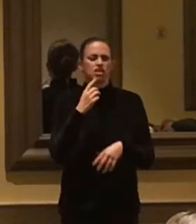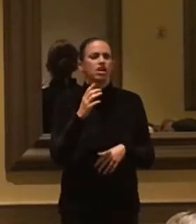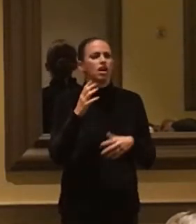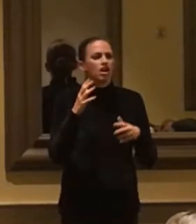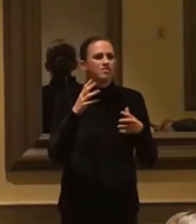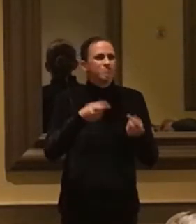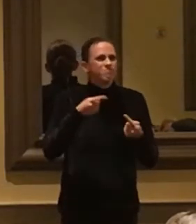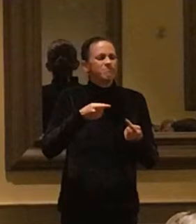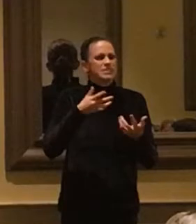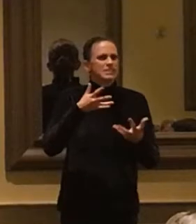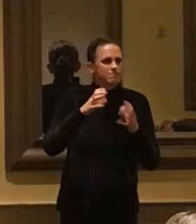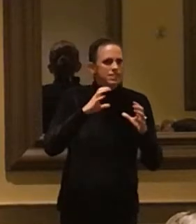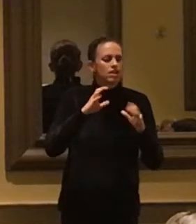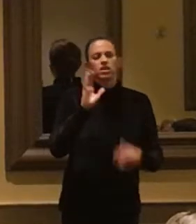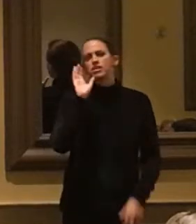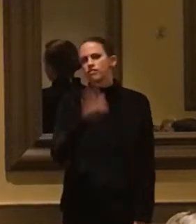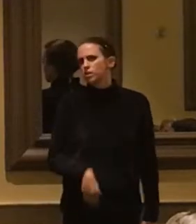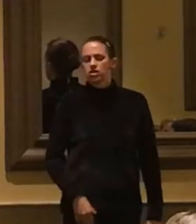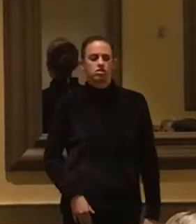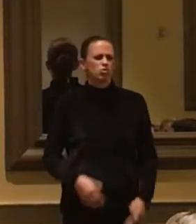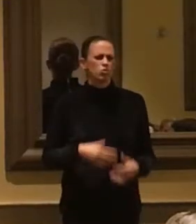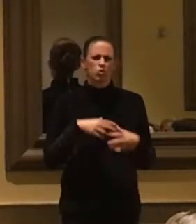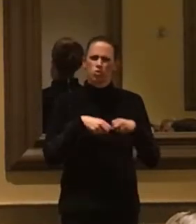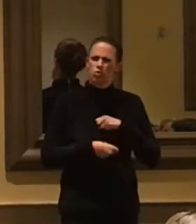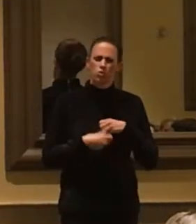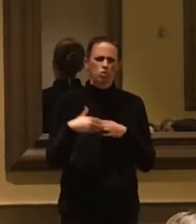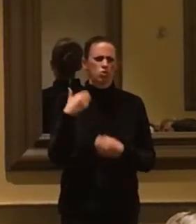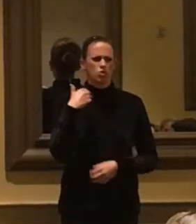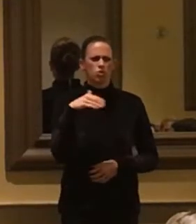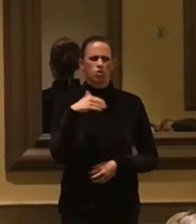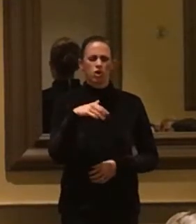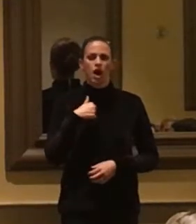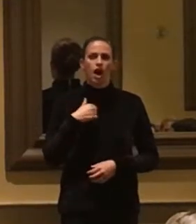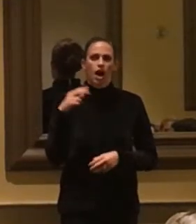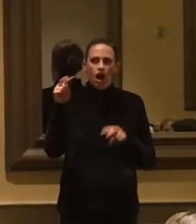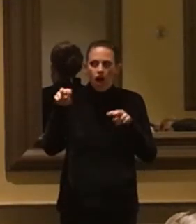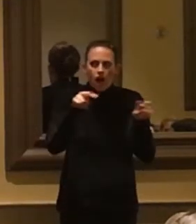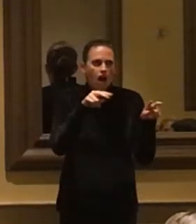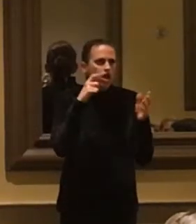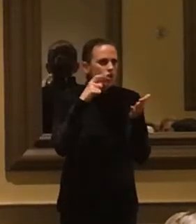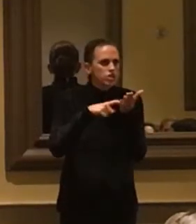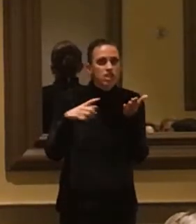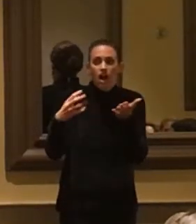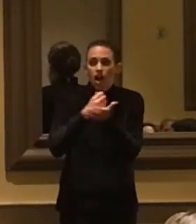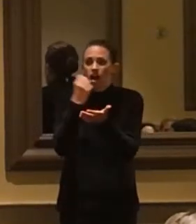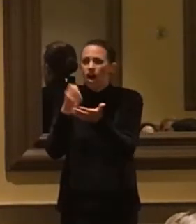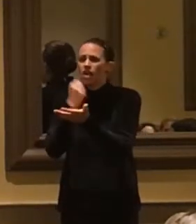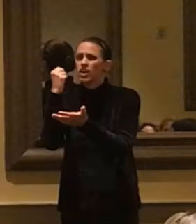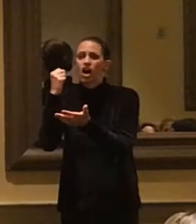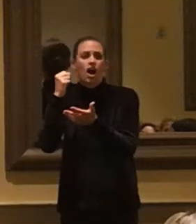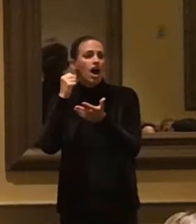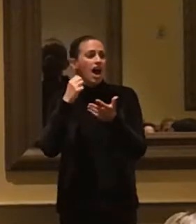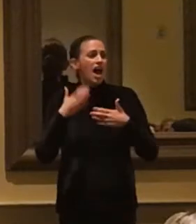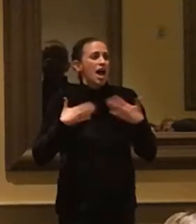I observe how much hearing people take for granted, I observe how happy they are, just bring to each other... I observe how a lot of the time